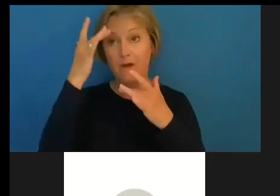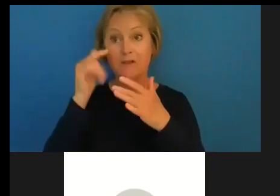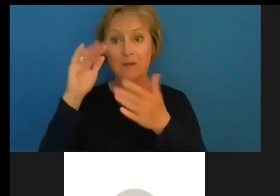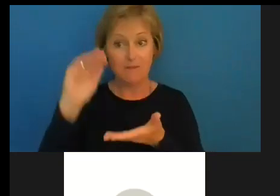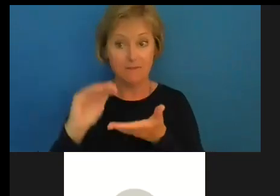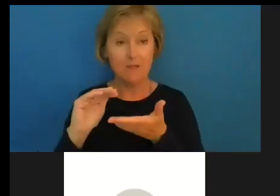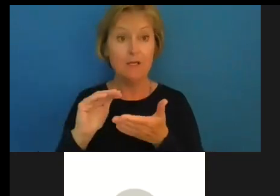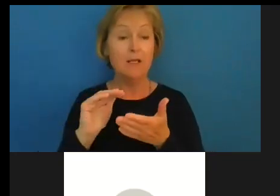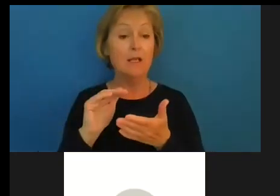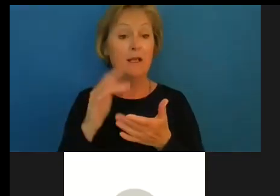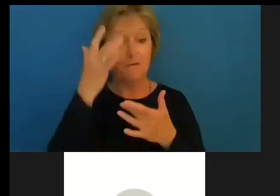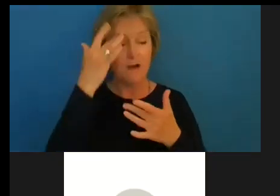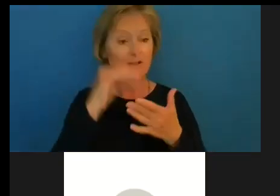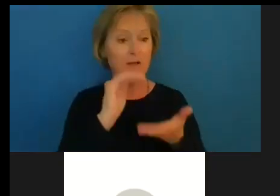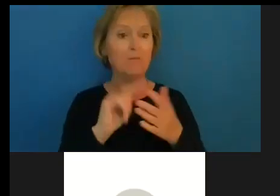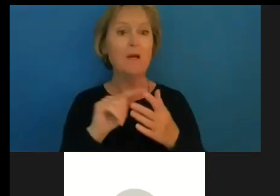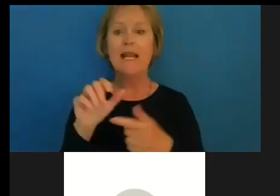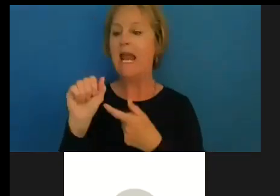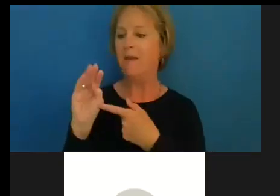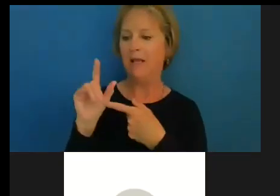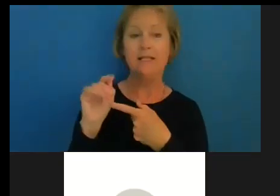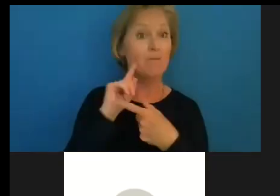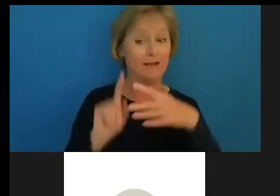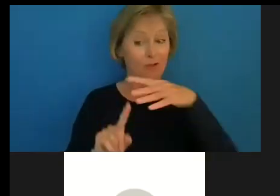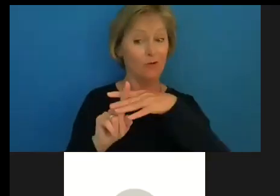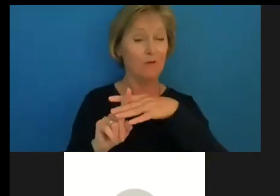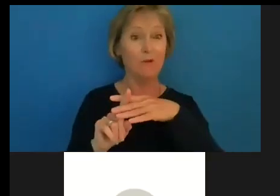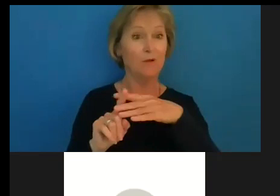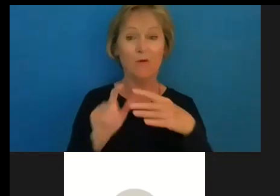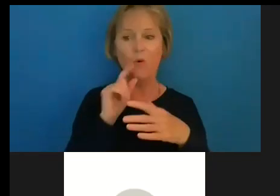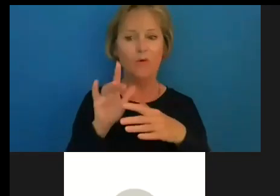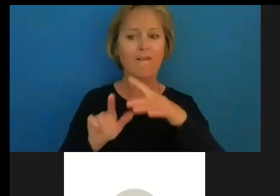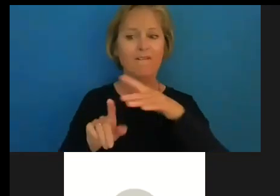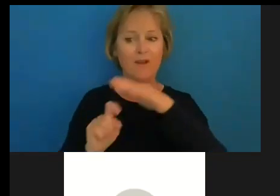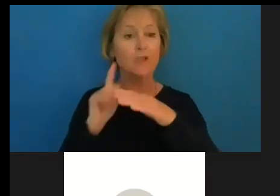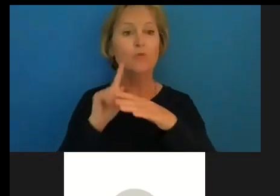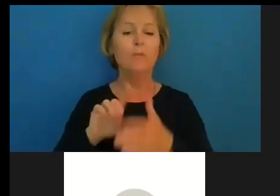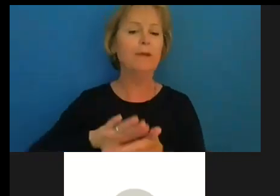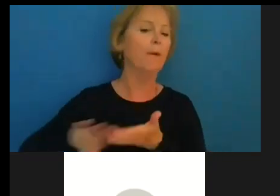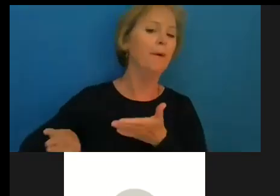But the ableism that has come to light during all of this won't vanish. It will simply be swept under the the rug like it has been in the past."